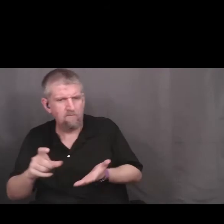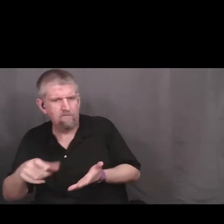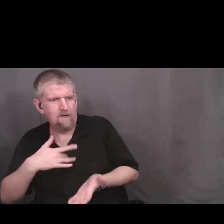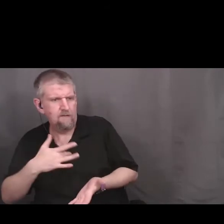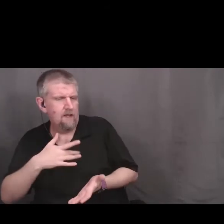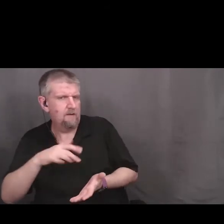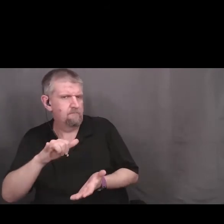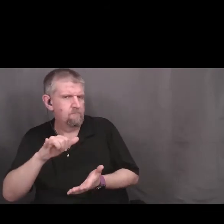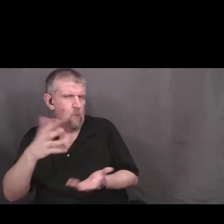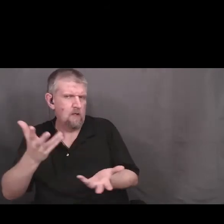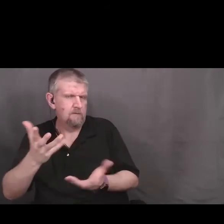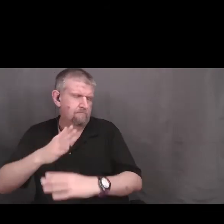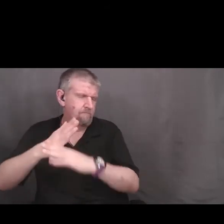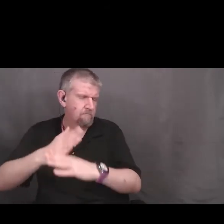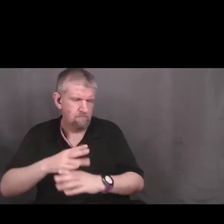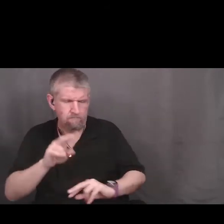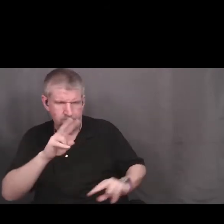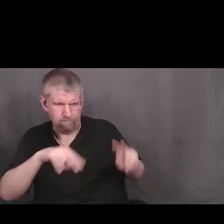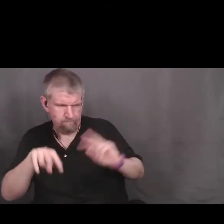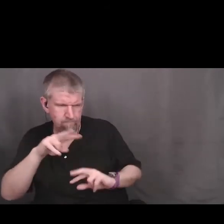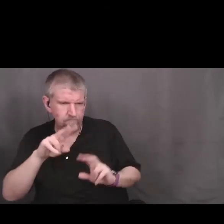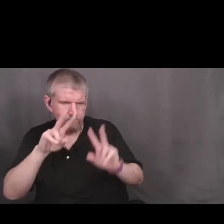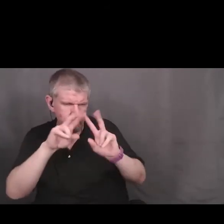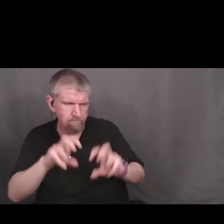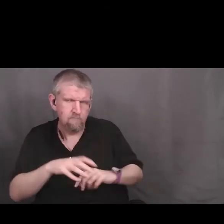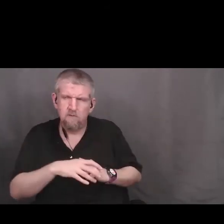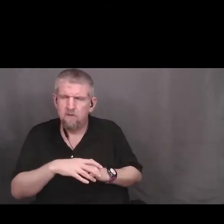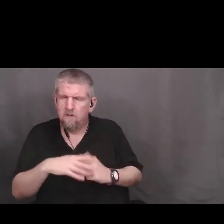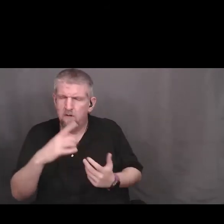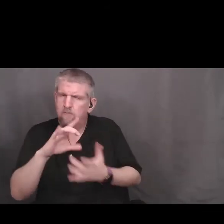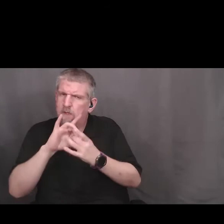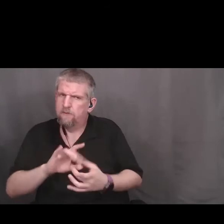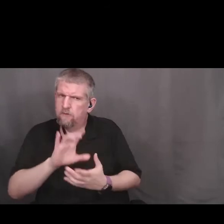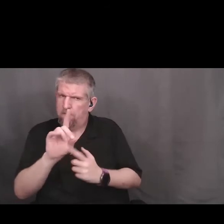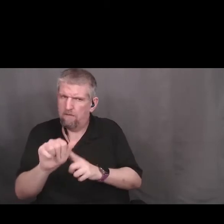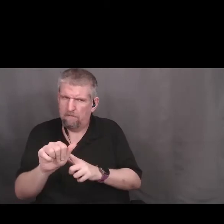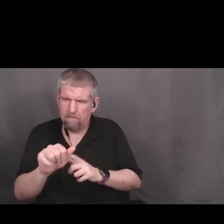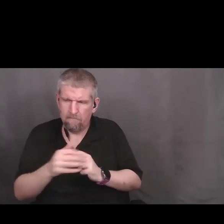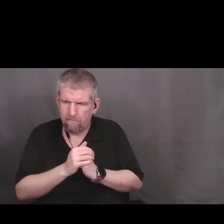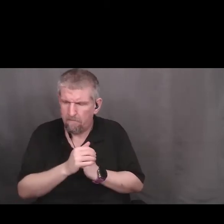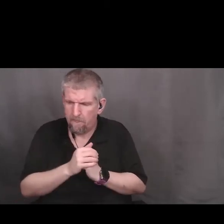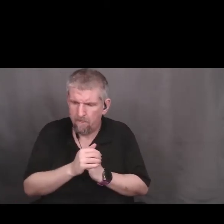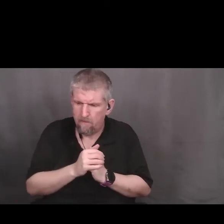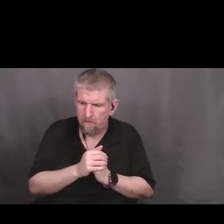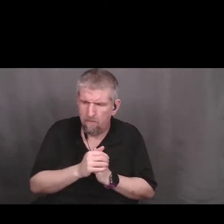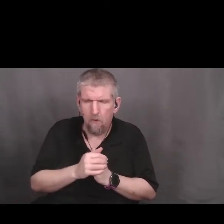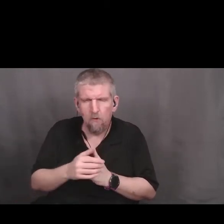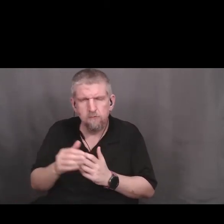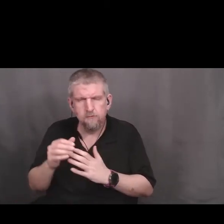that the client might have in regard to their disability or disabilities. So observations, whether they be your counselor